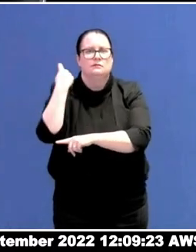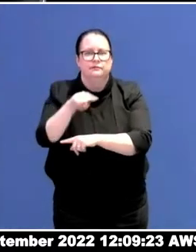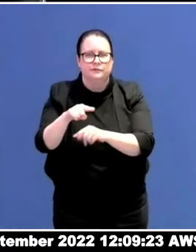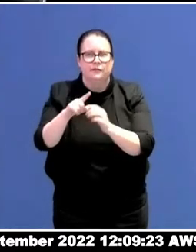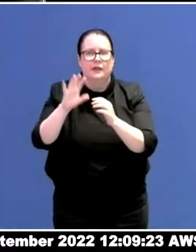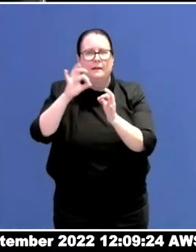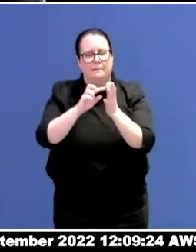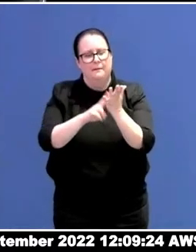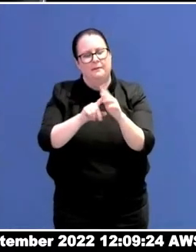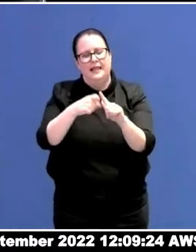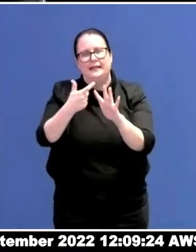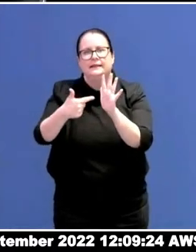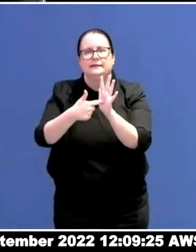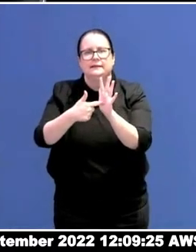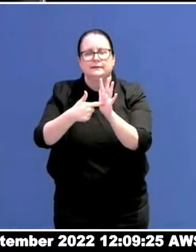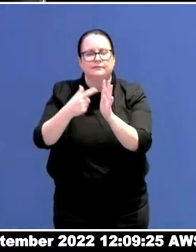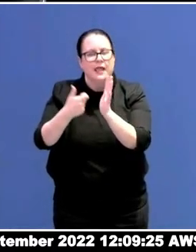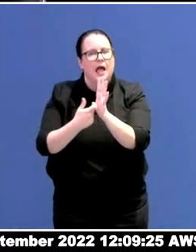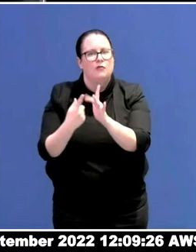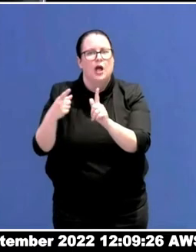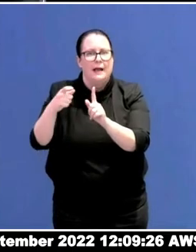which is happening before the Coroner's courts.